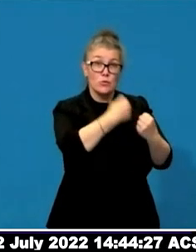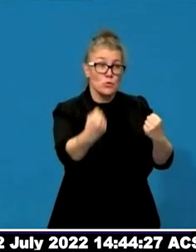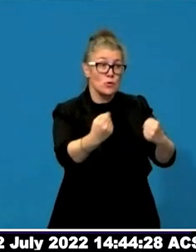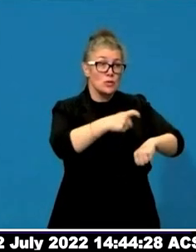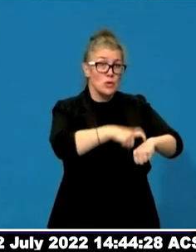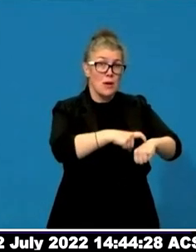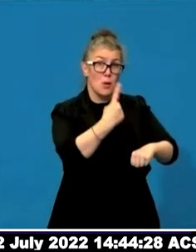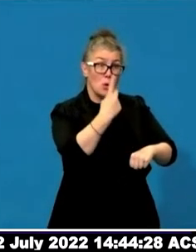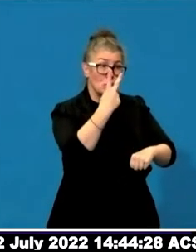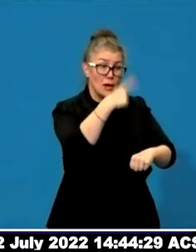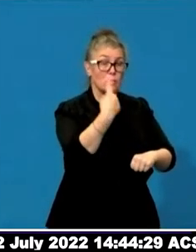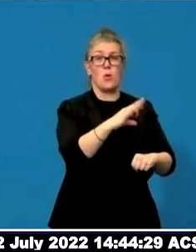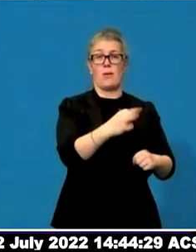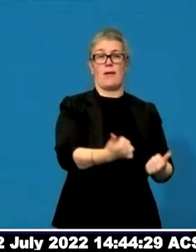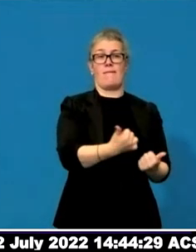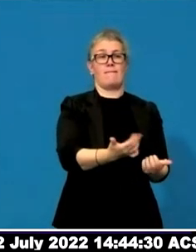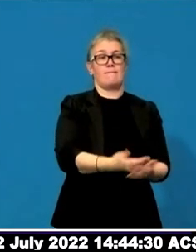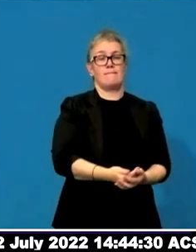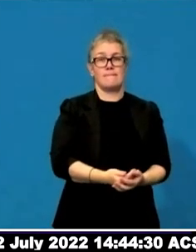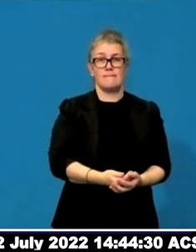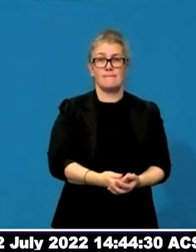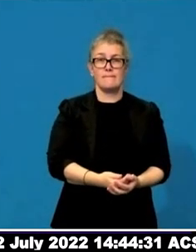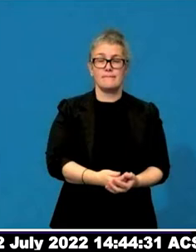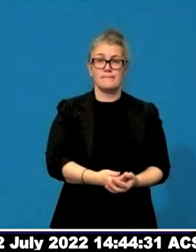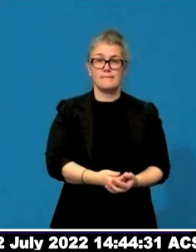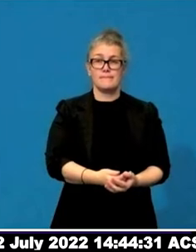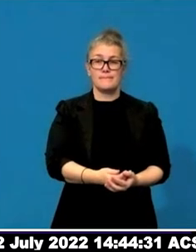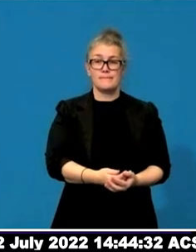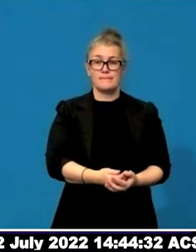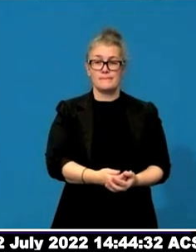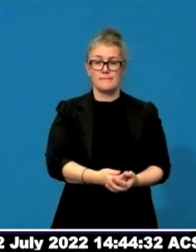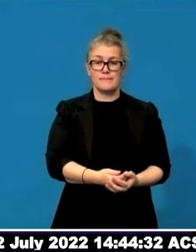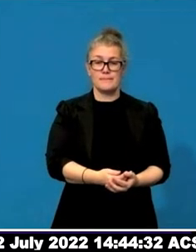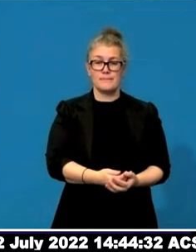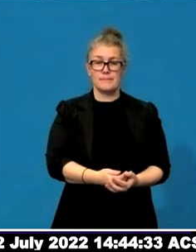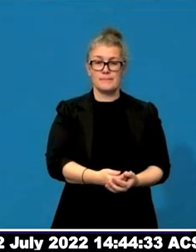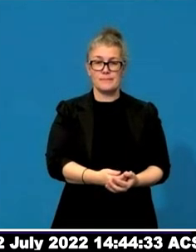is not going to cut it. Is the most important single characteristic